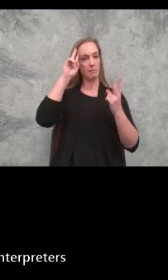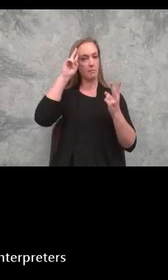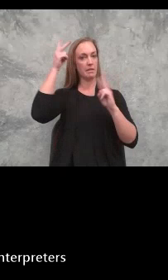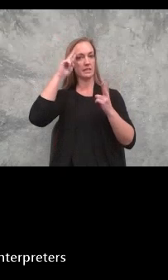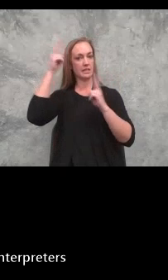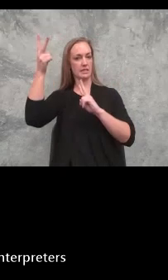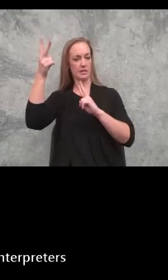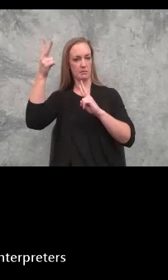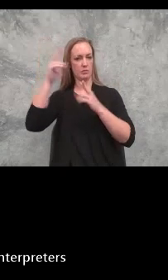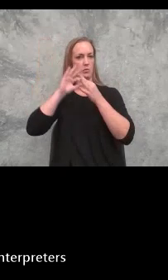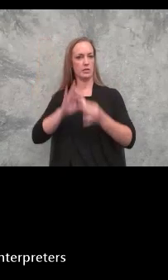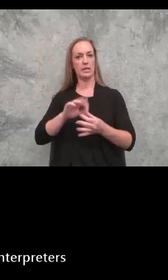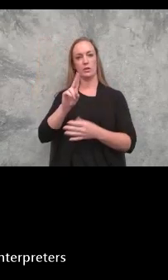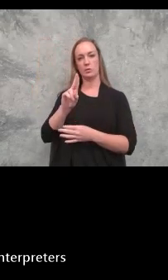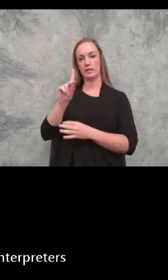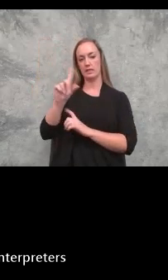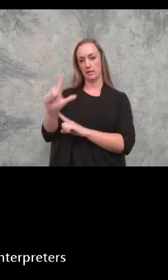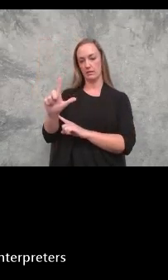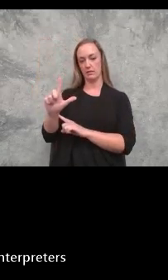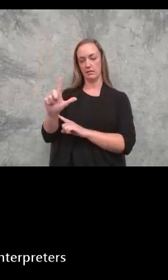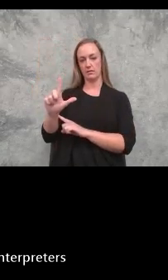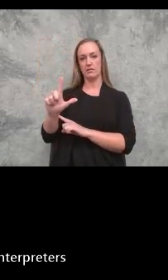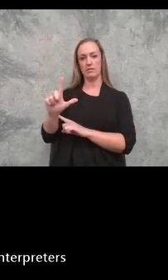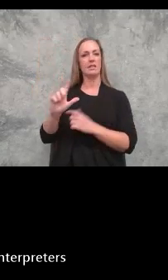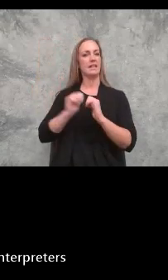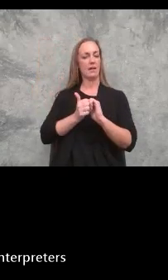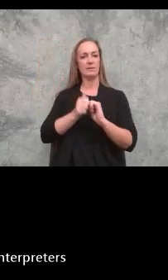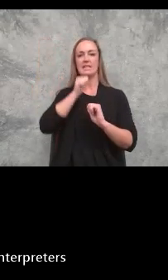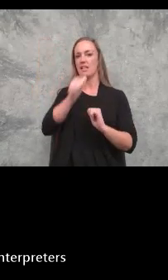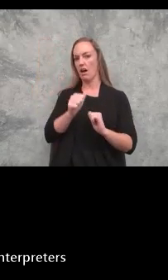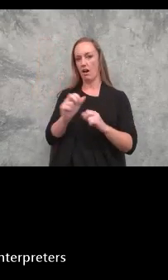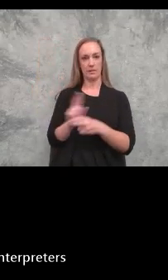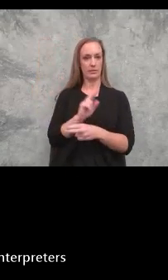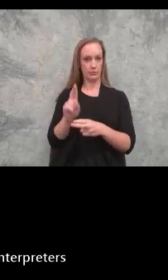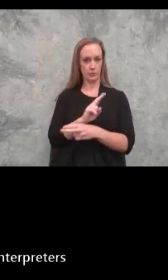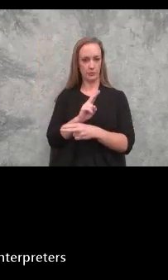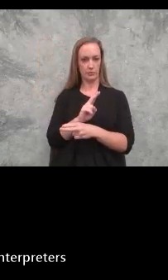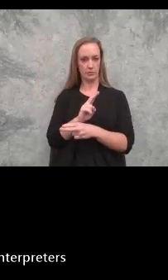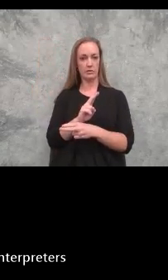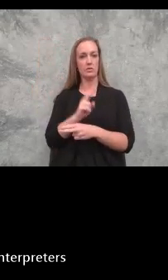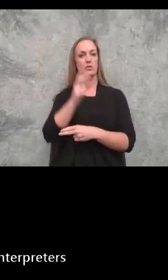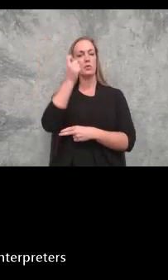about Universal Design and how it is not being utilized. While it is clear some